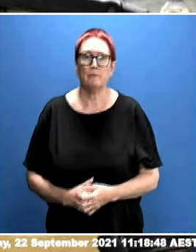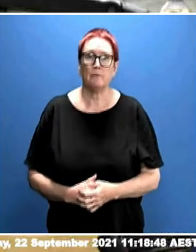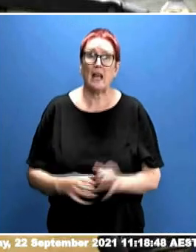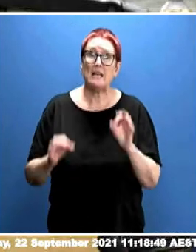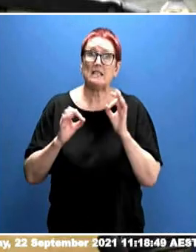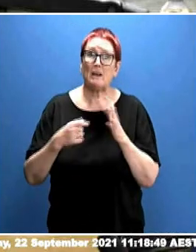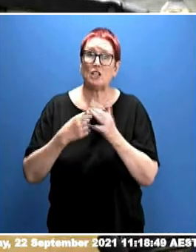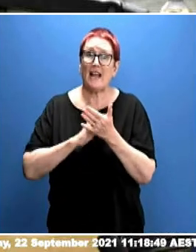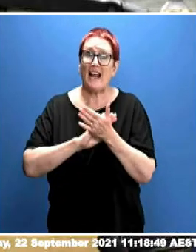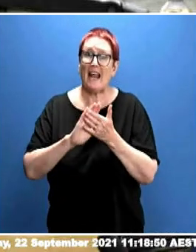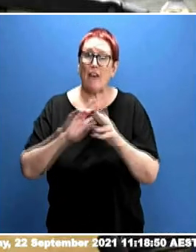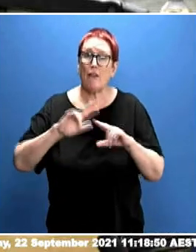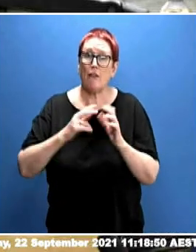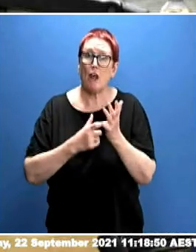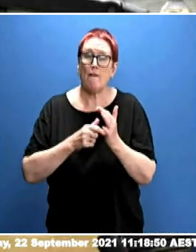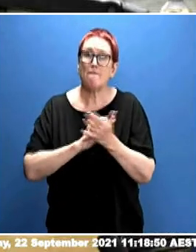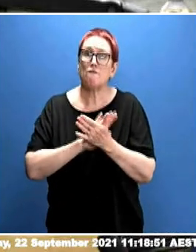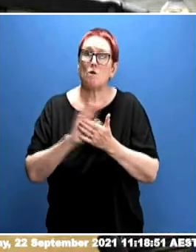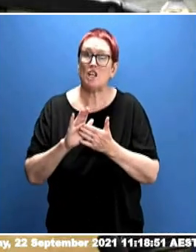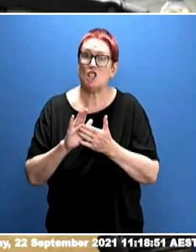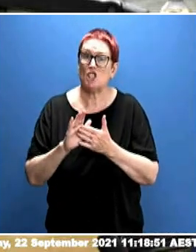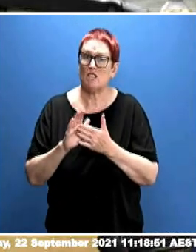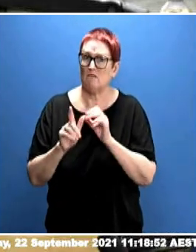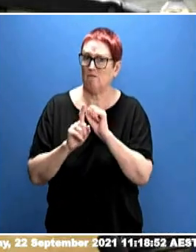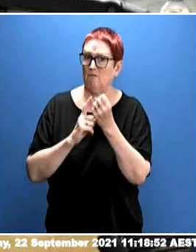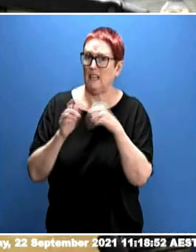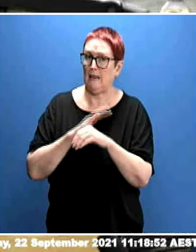the Kath French Secure Care Centre in Western Australia.